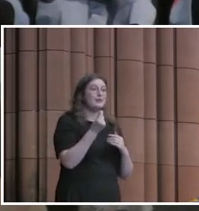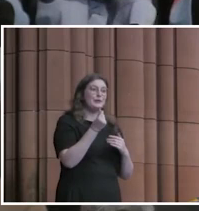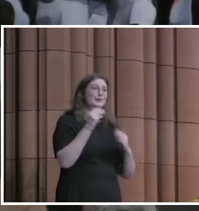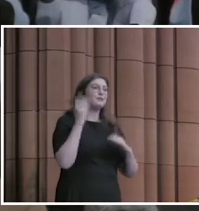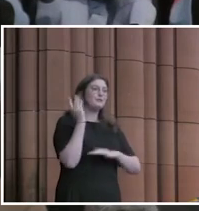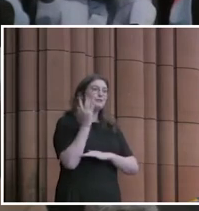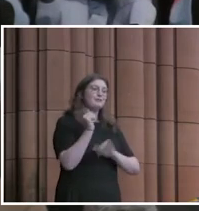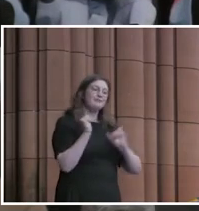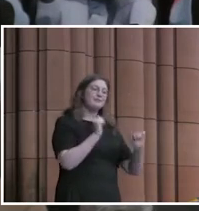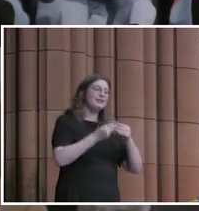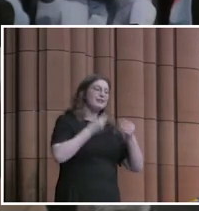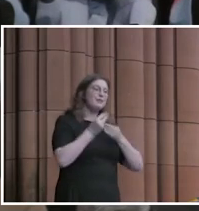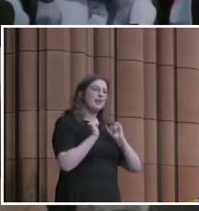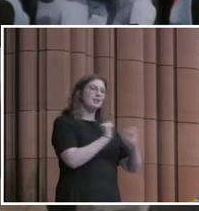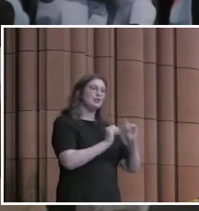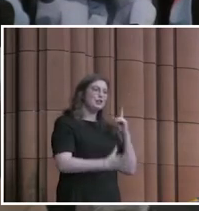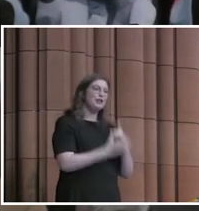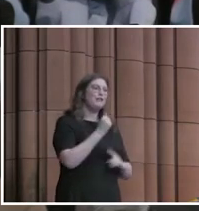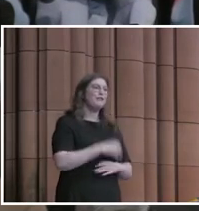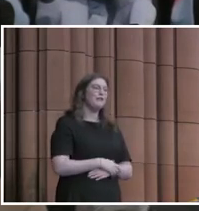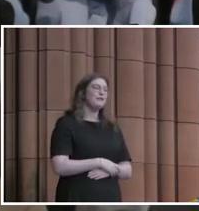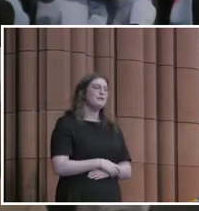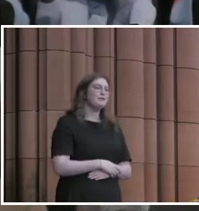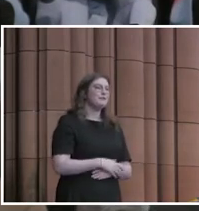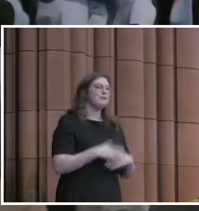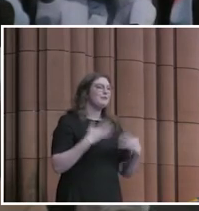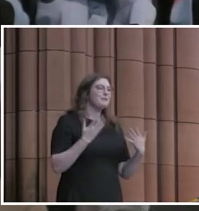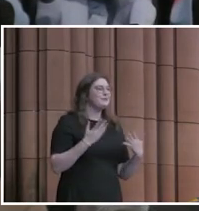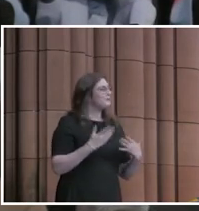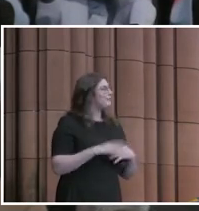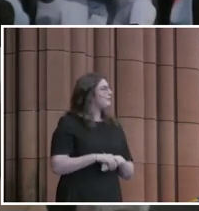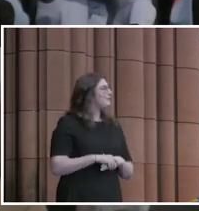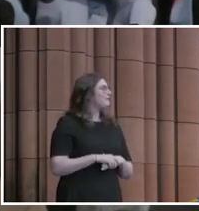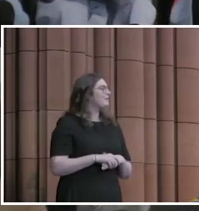you'll hear more about John's achievements. So what's the schedule like today?